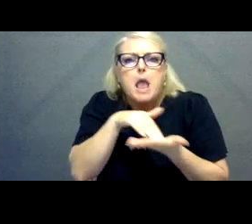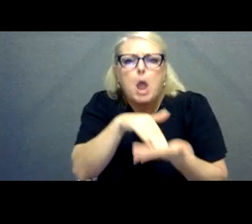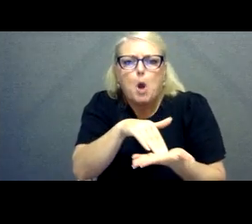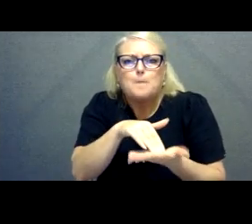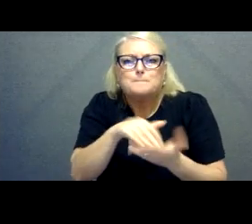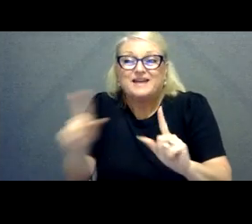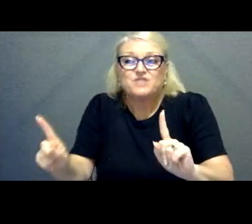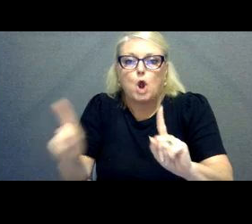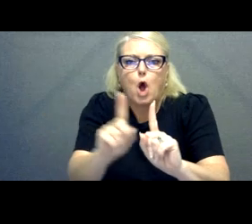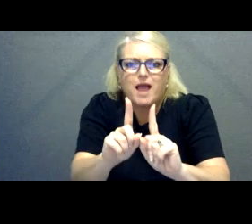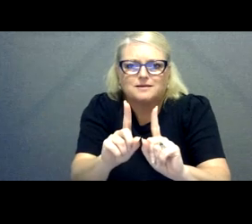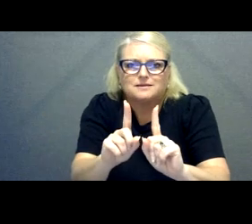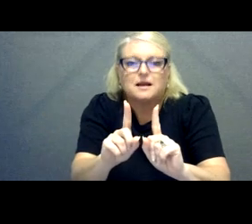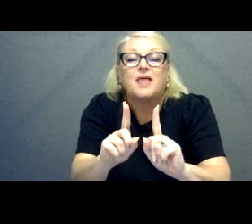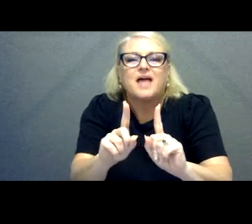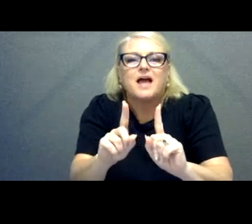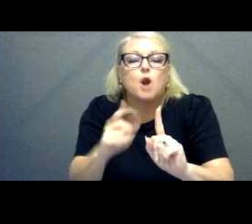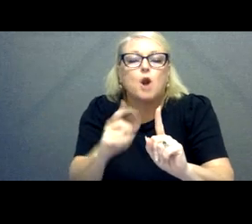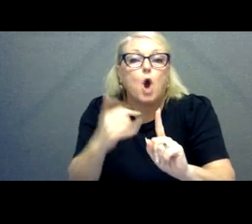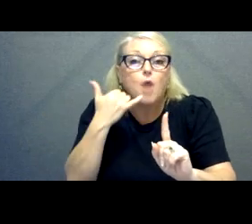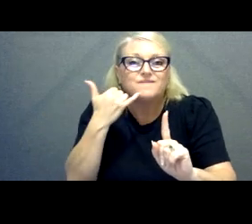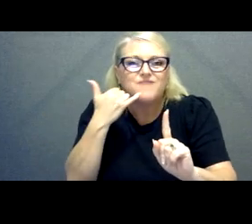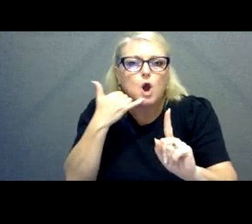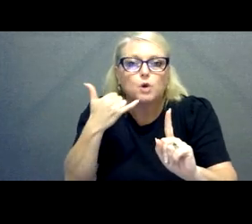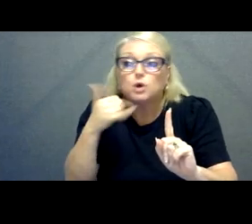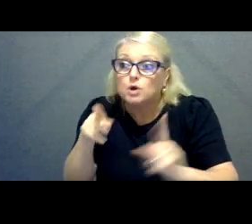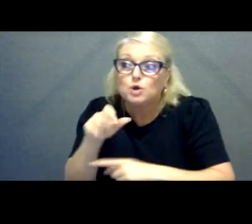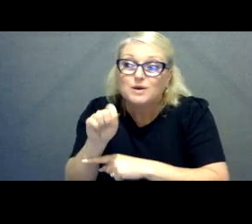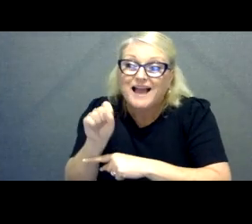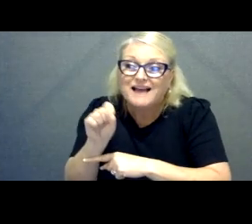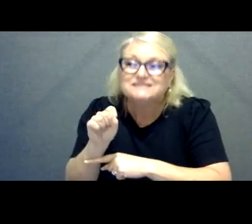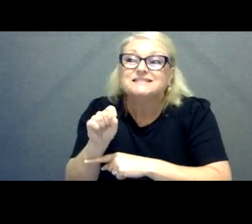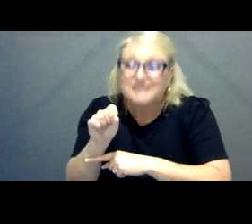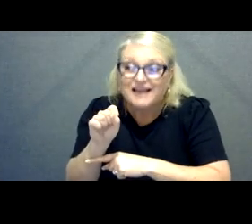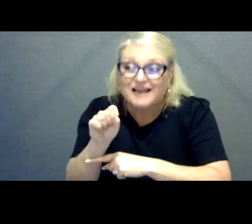for that phone call um we might be able to assist with explaining process and things to you so that